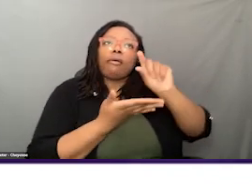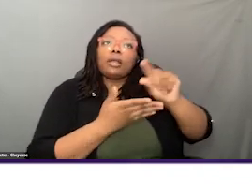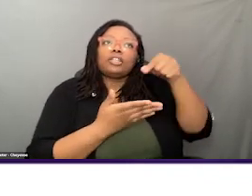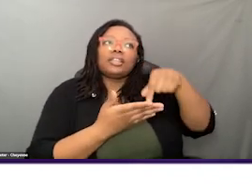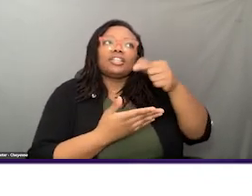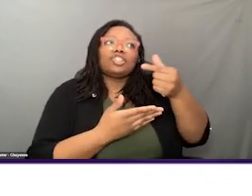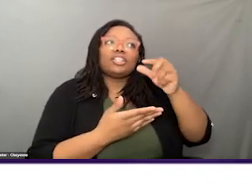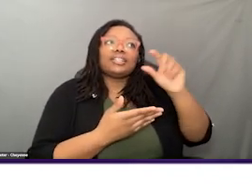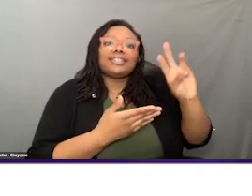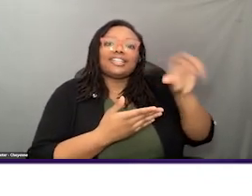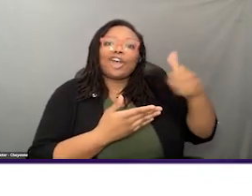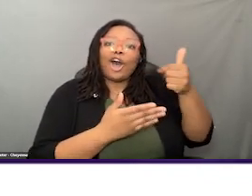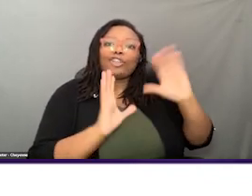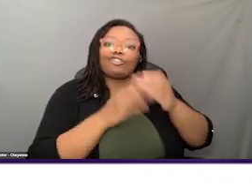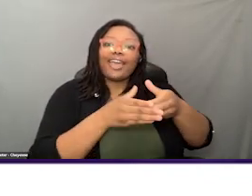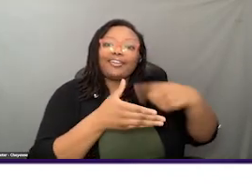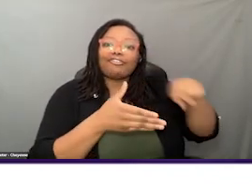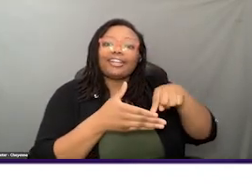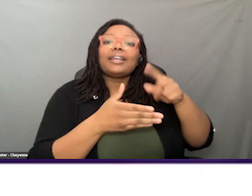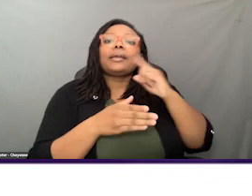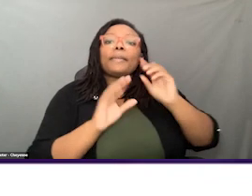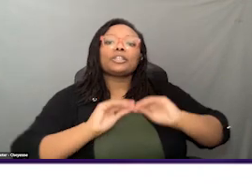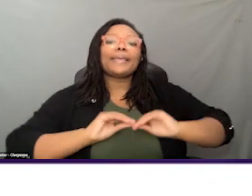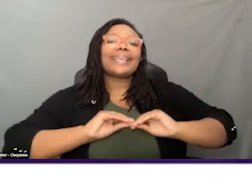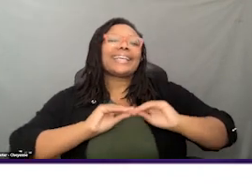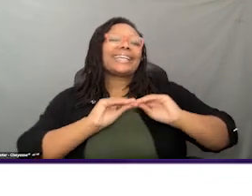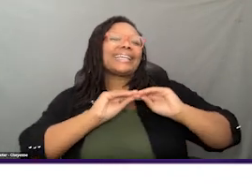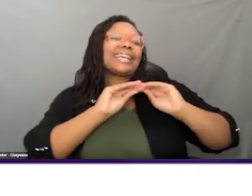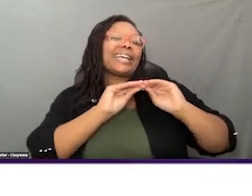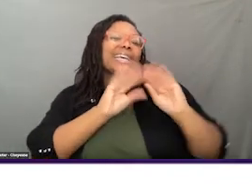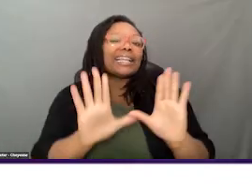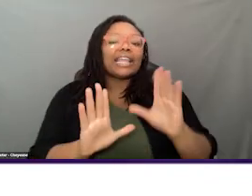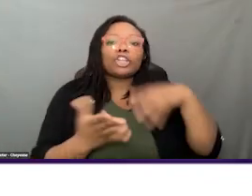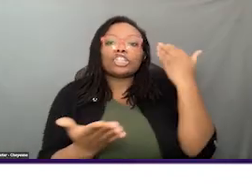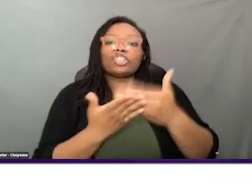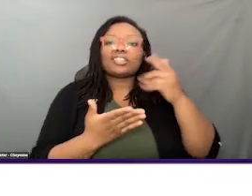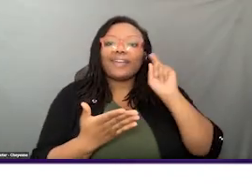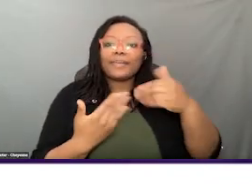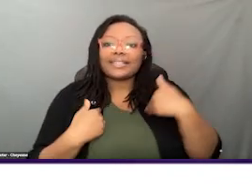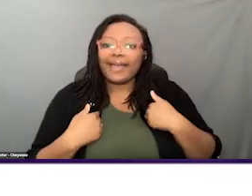to this G.6 Other category must be clearly, clearly, clearly justified.